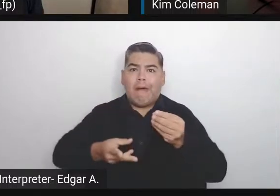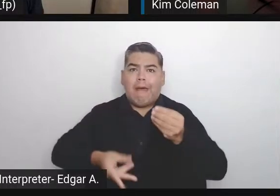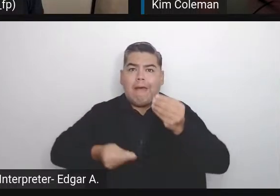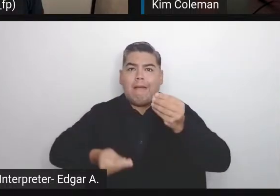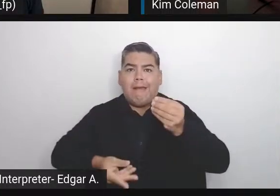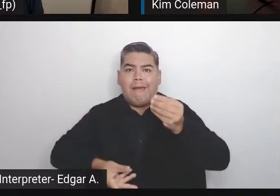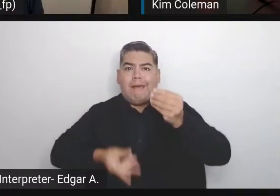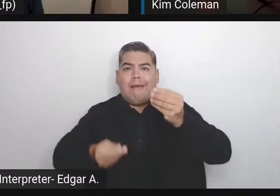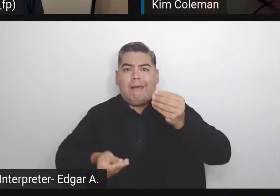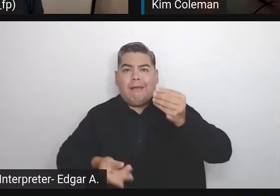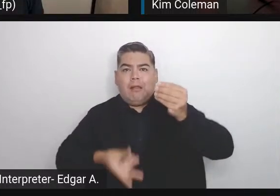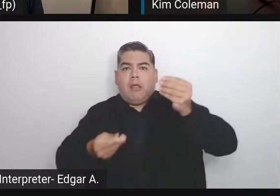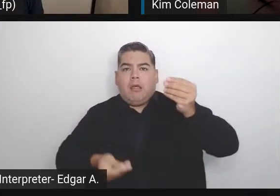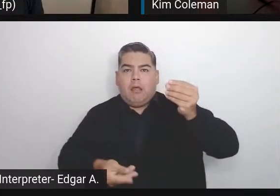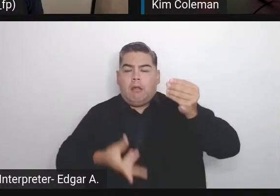, on